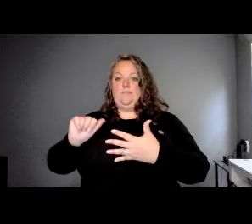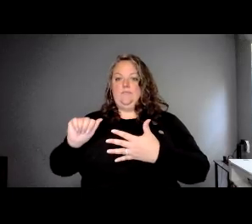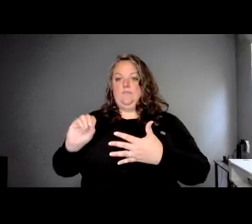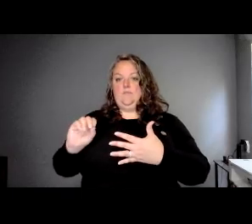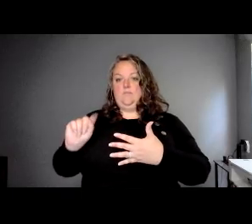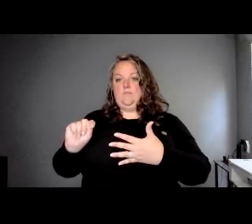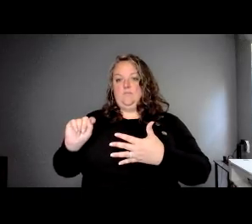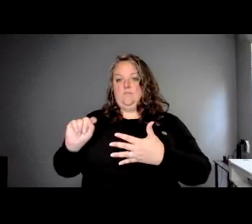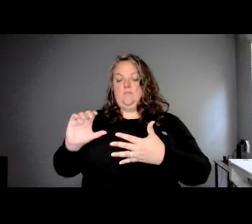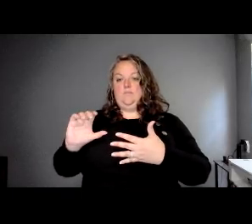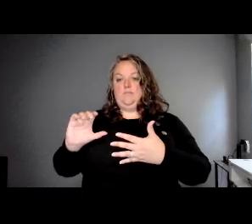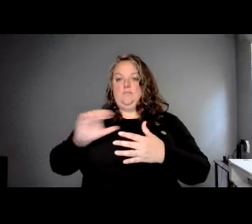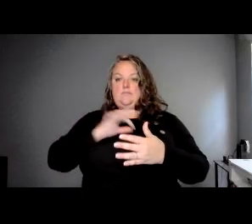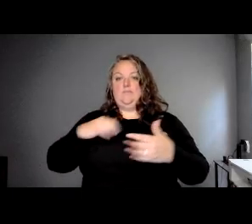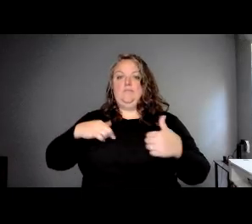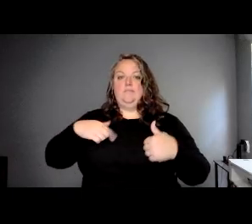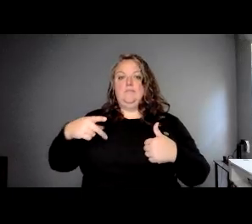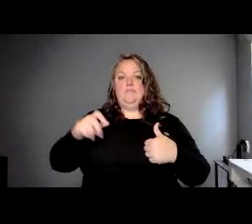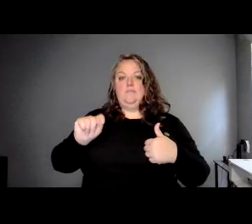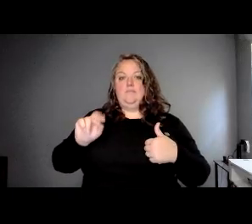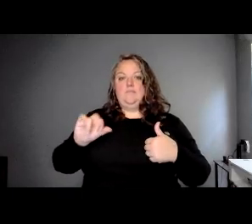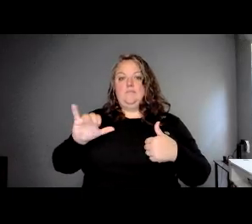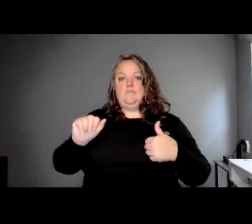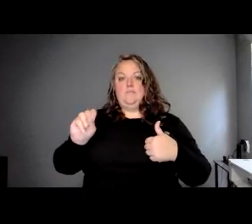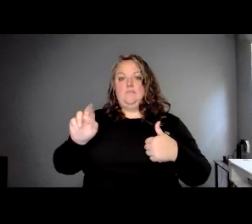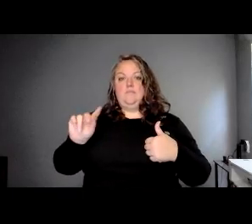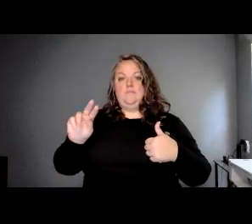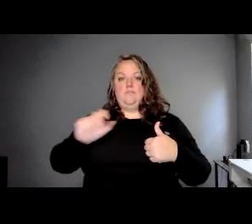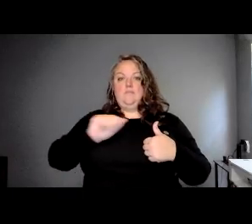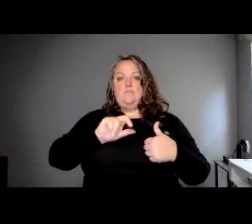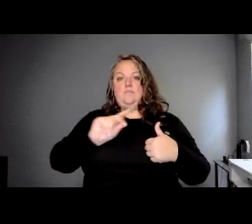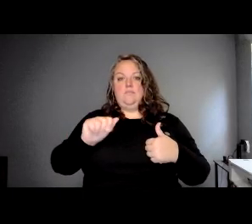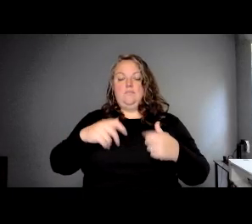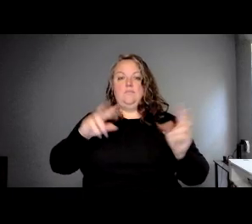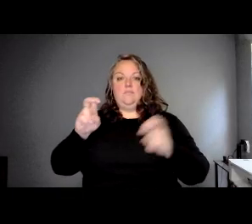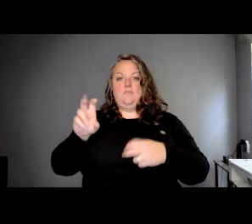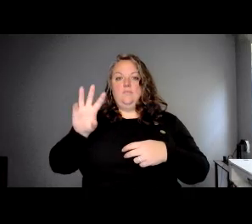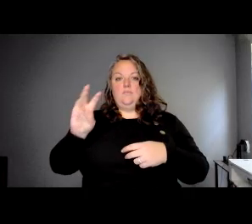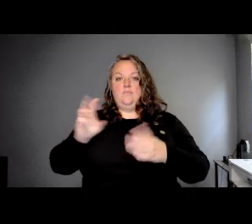I'm Patricia Martin. I'm the ADA title 6 coordinator for the agency of transportation.